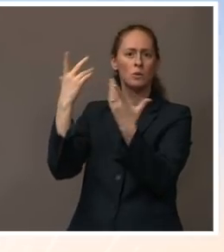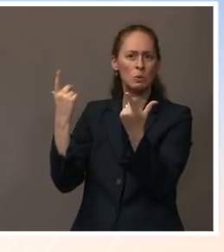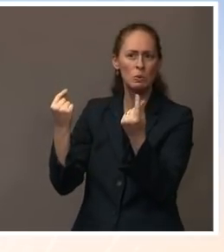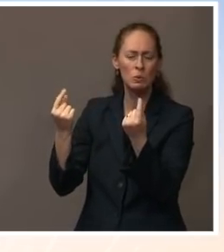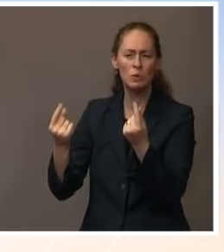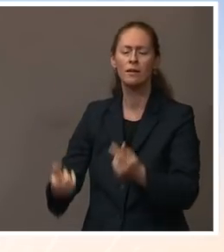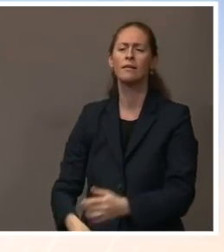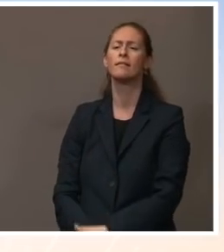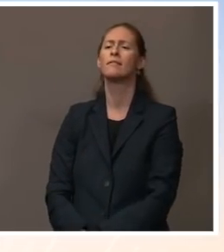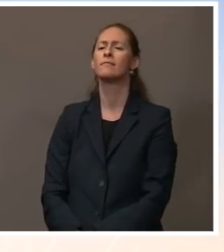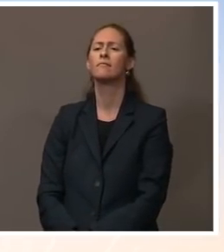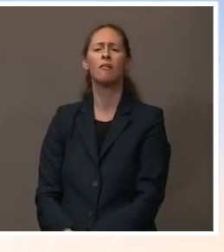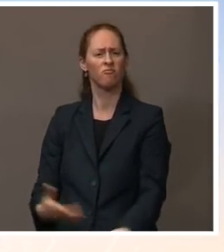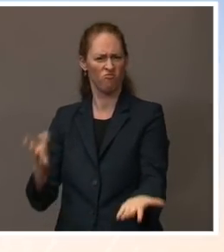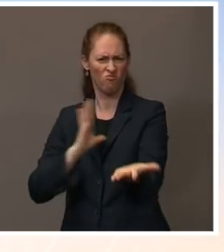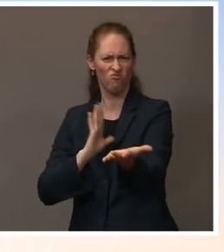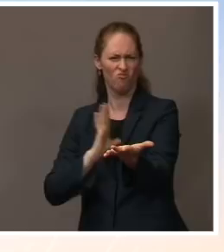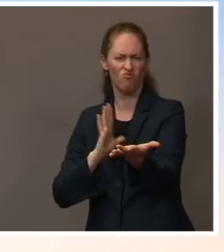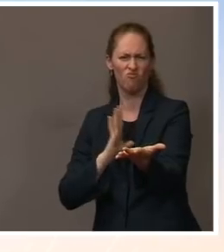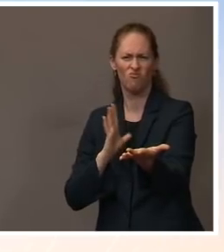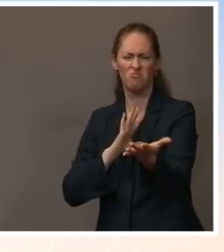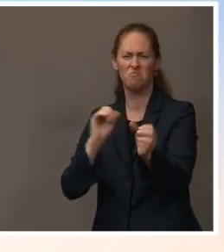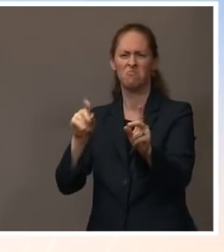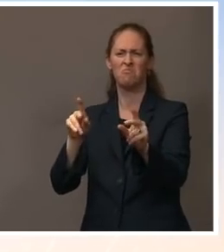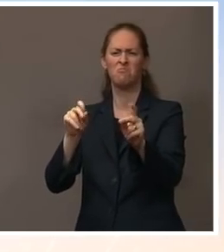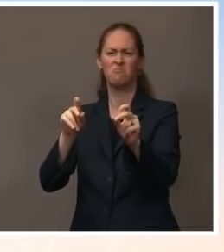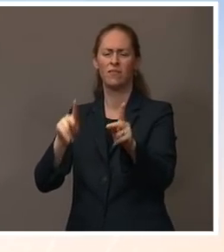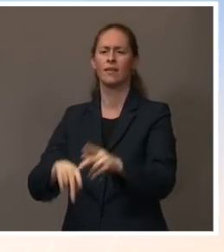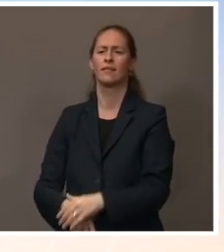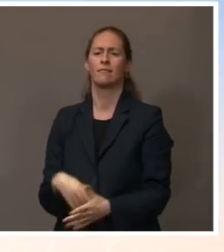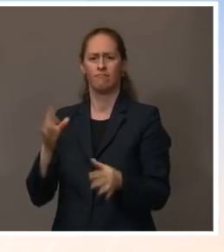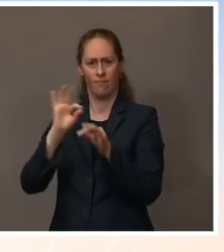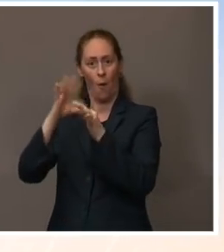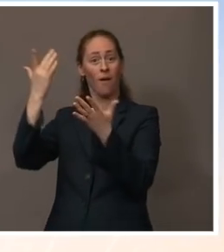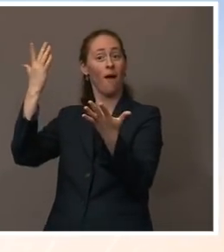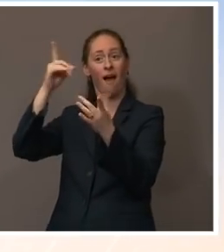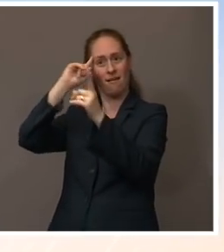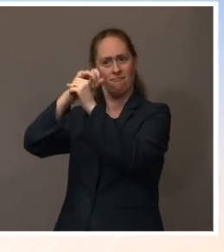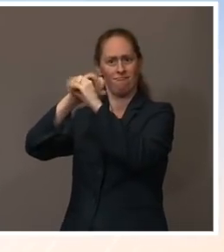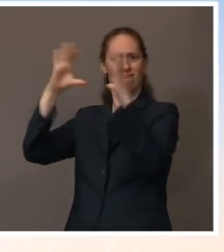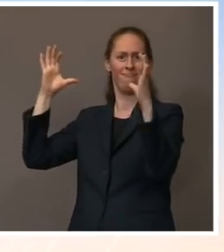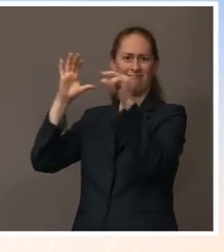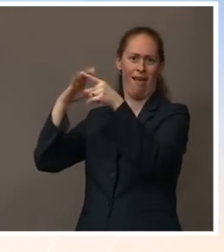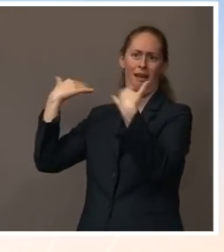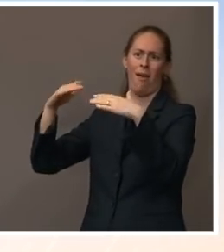How we see it is: We set a bold, ambitious goal -- something the President has done from the very beginning --